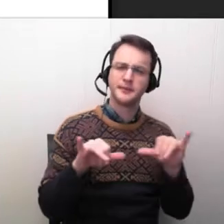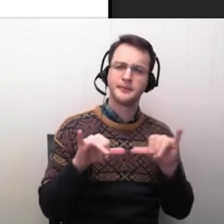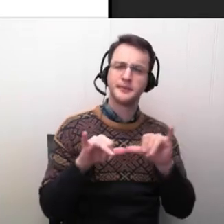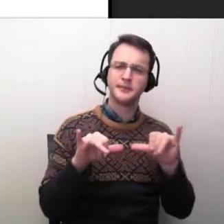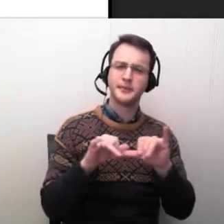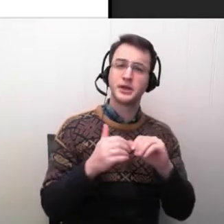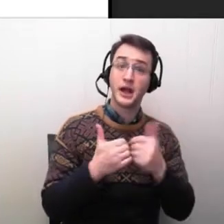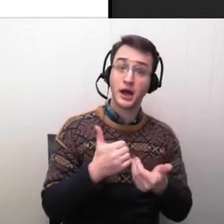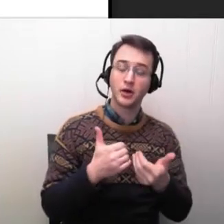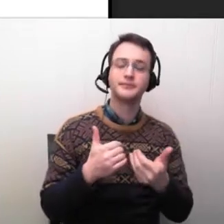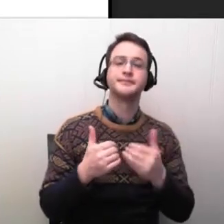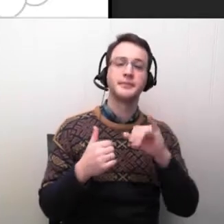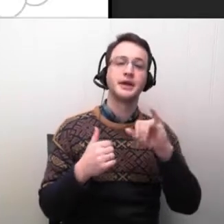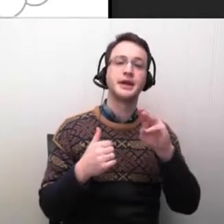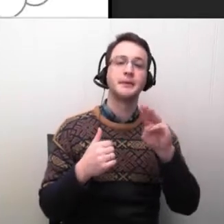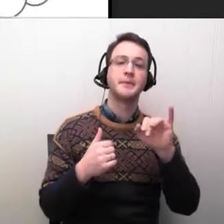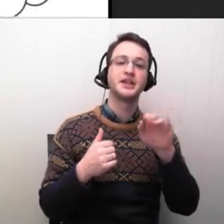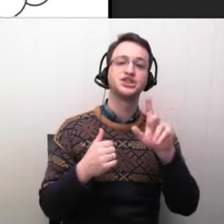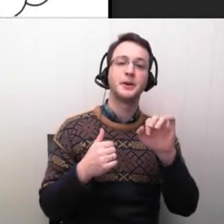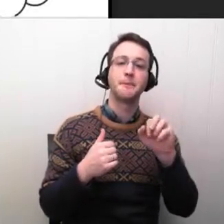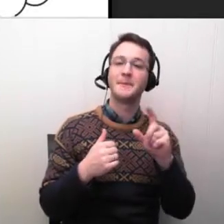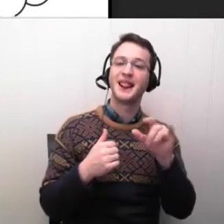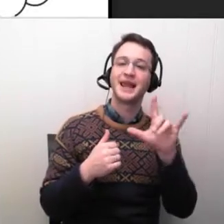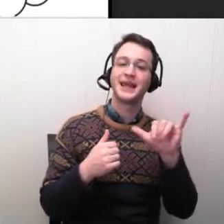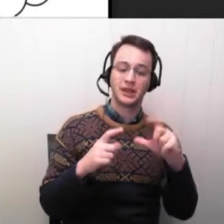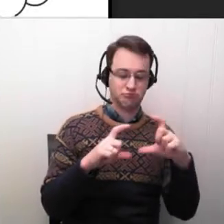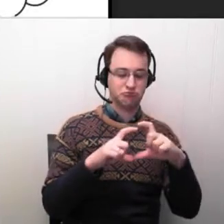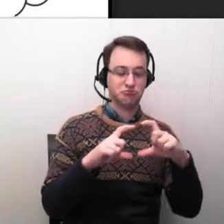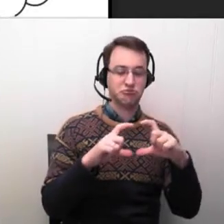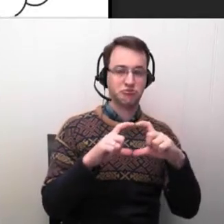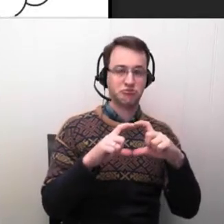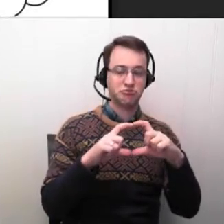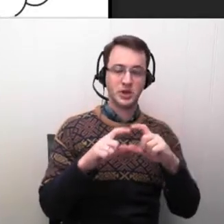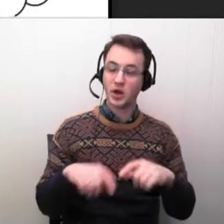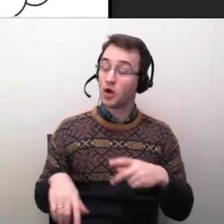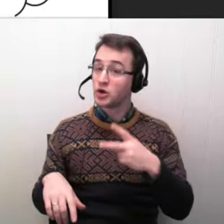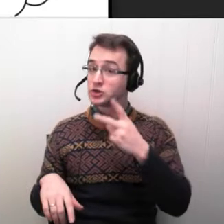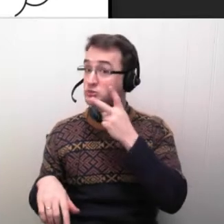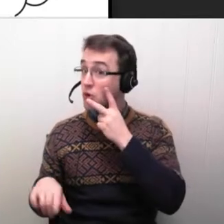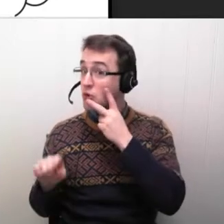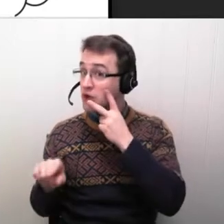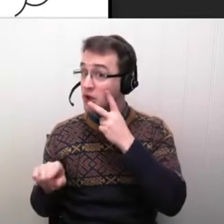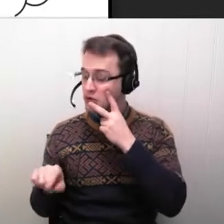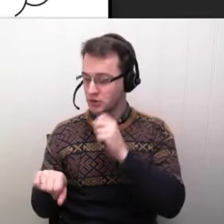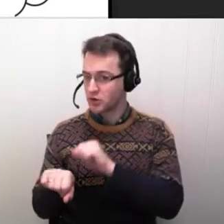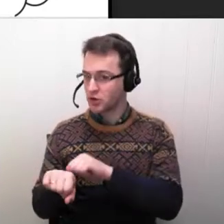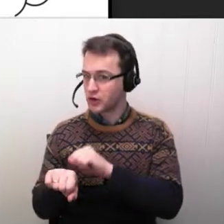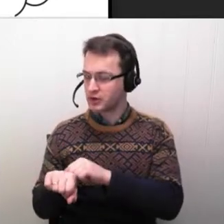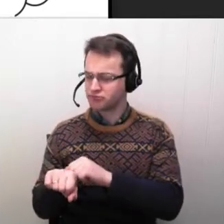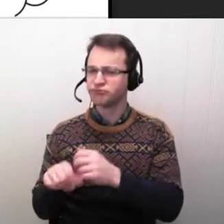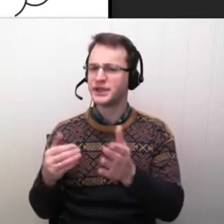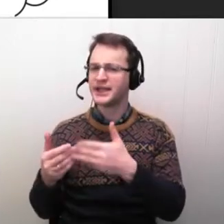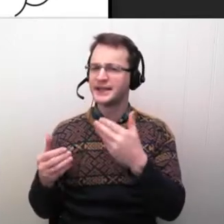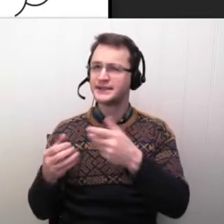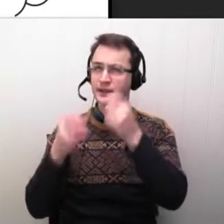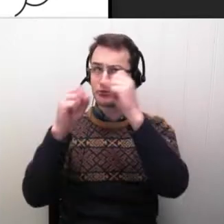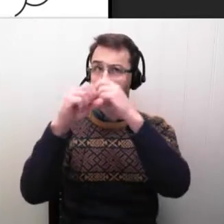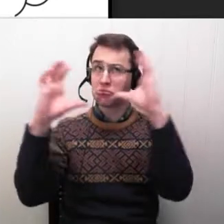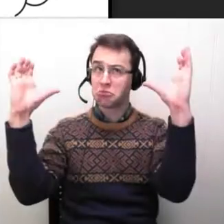visualize a concept like smoking a concept like carrying is more abstract and more difficult